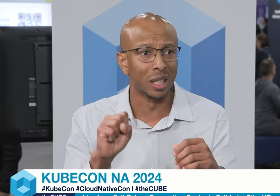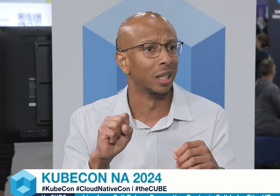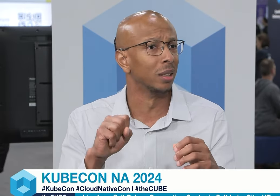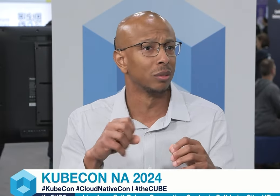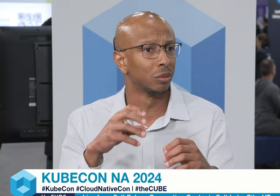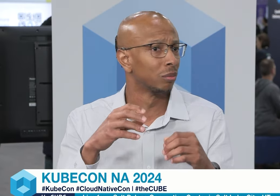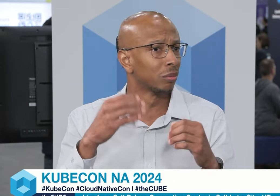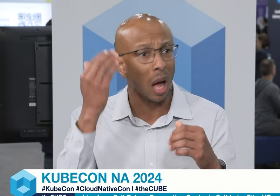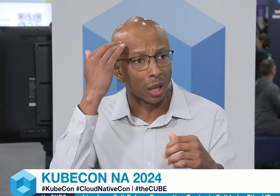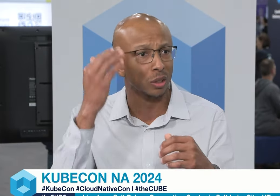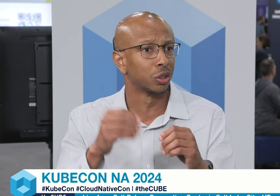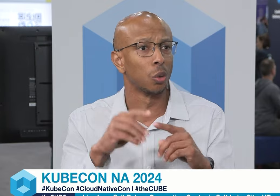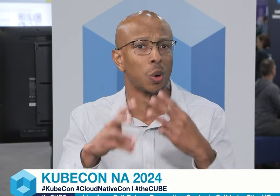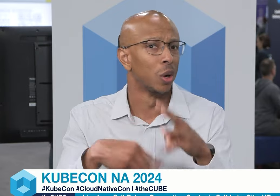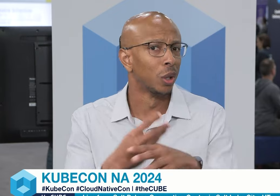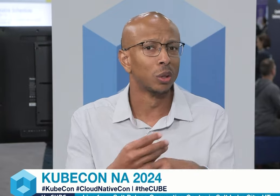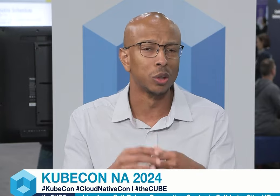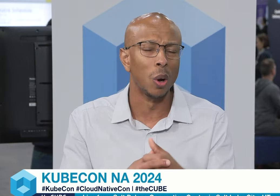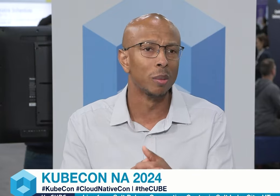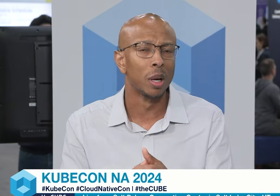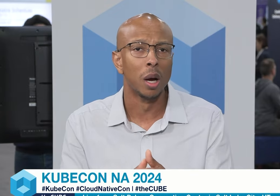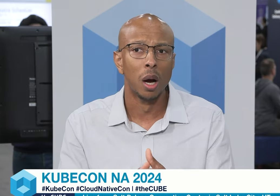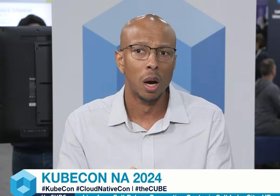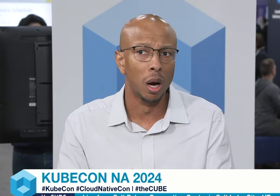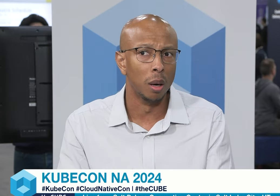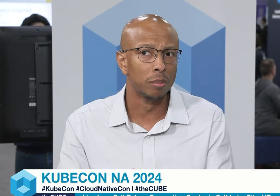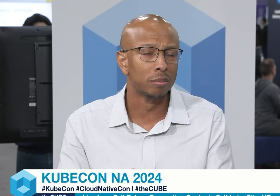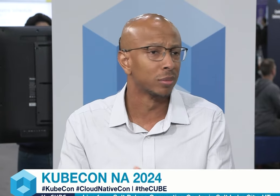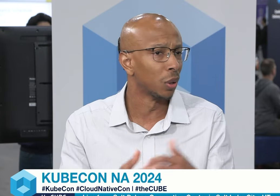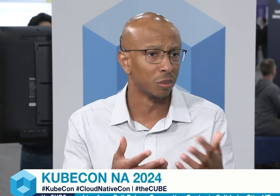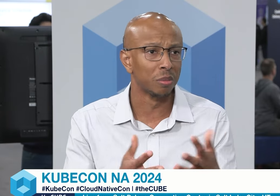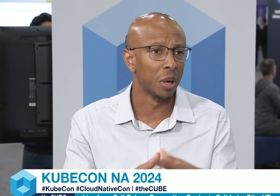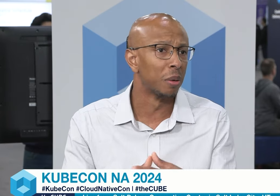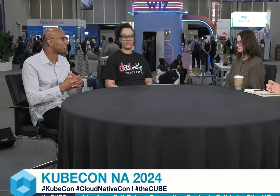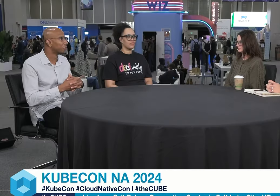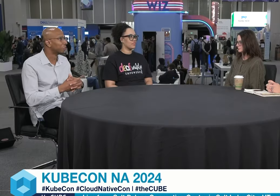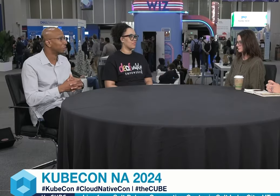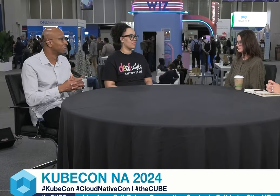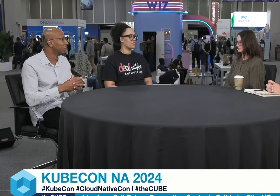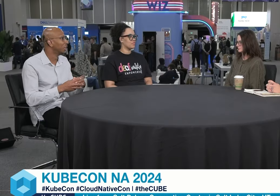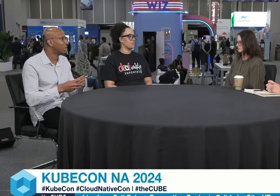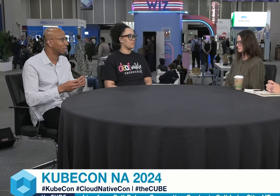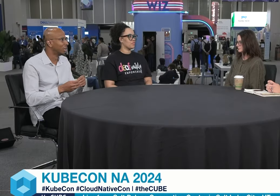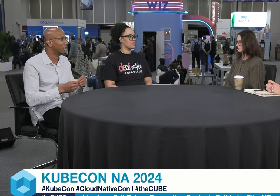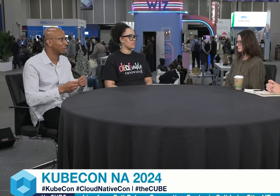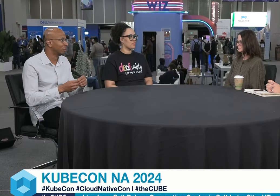We are just trying to spread the word about Kubernetes throughout the deaf world and so that people know more about it.